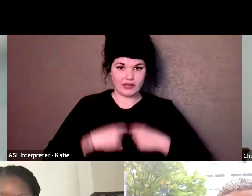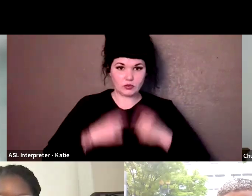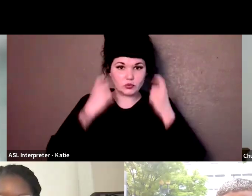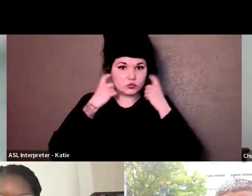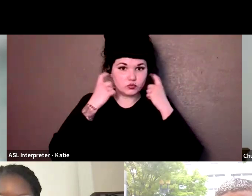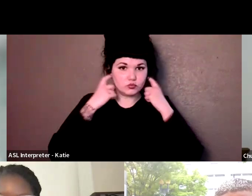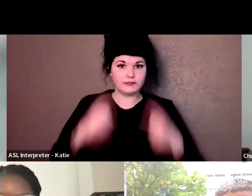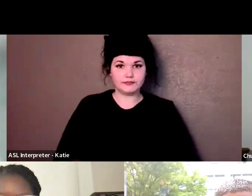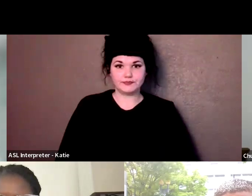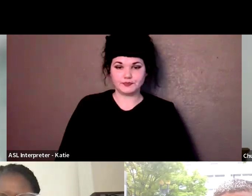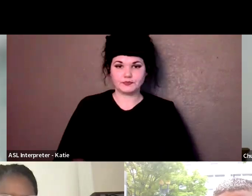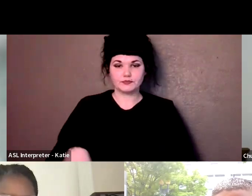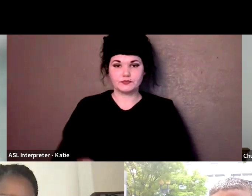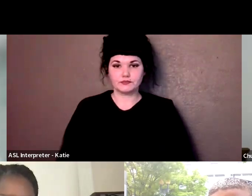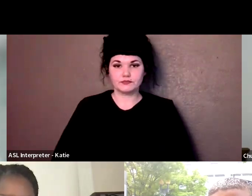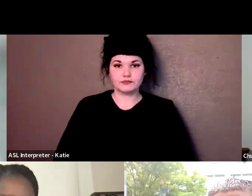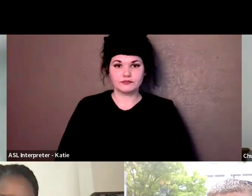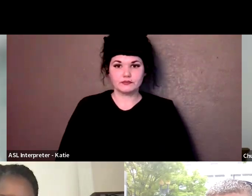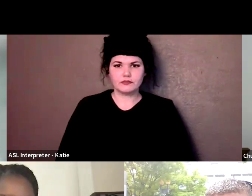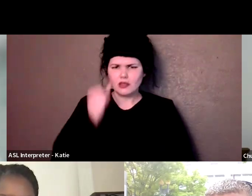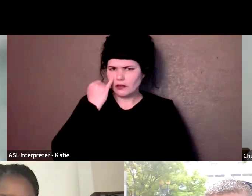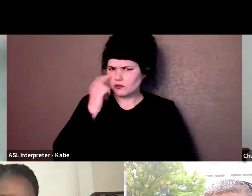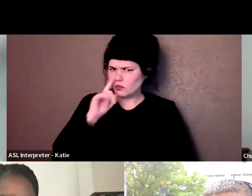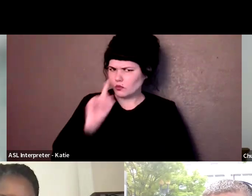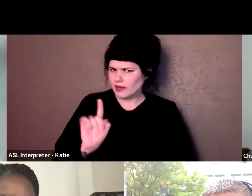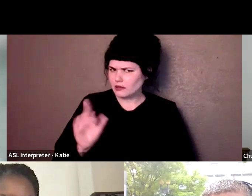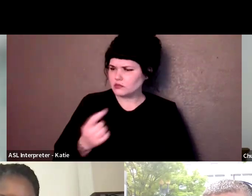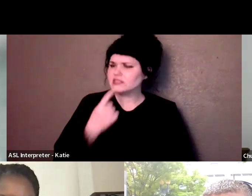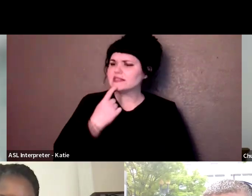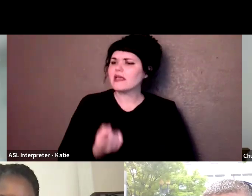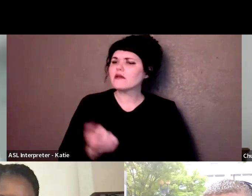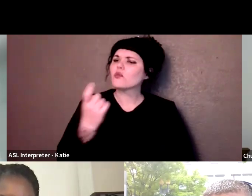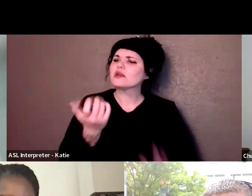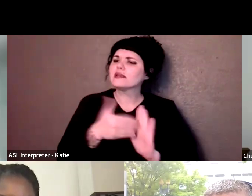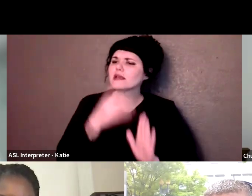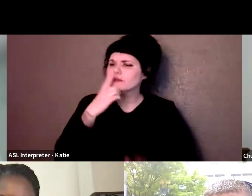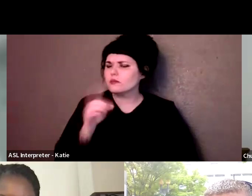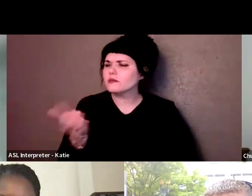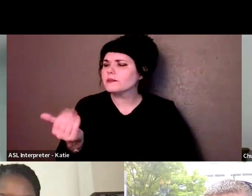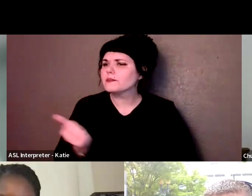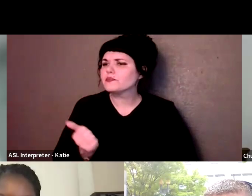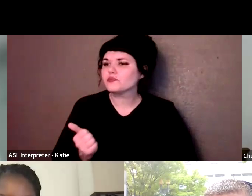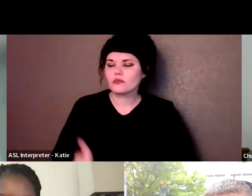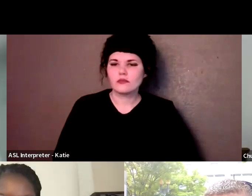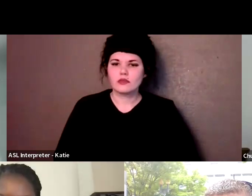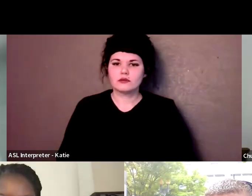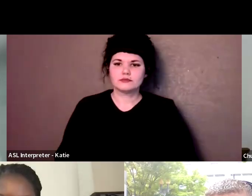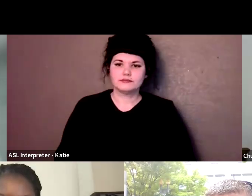and if you could repeat that question just one more time for me, Devon. DEVON: Sure, if you can briefly